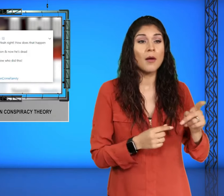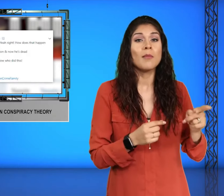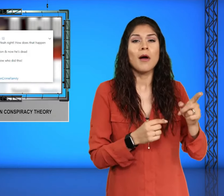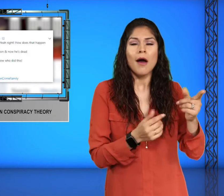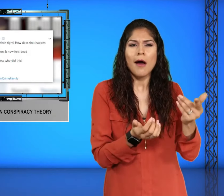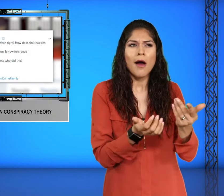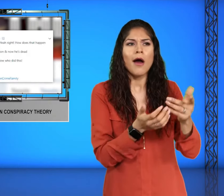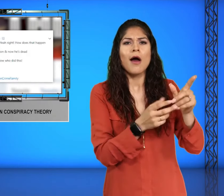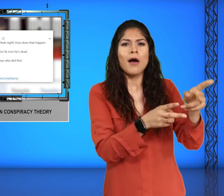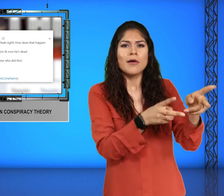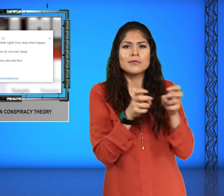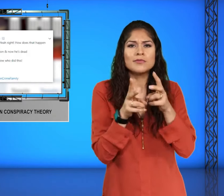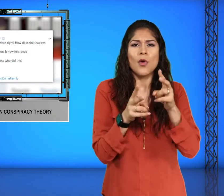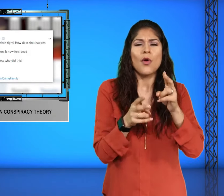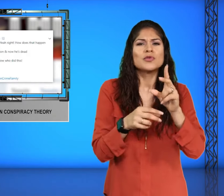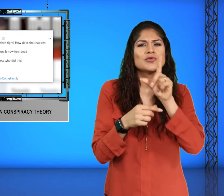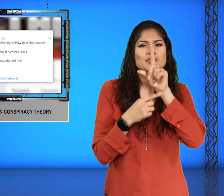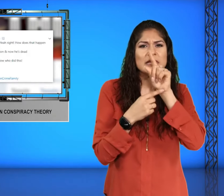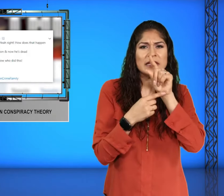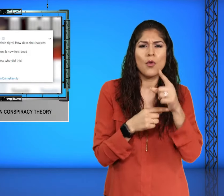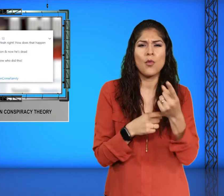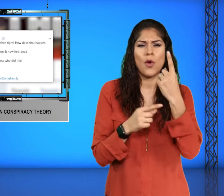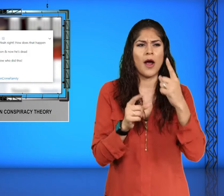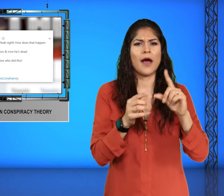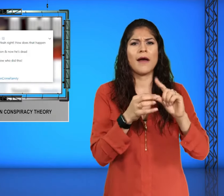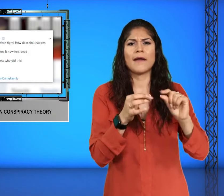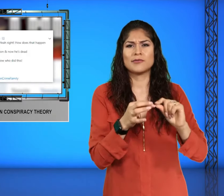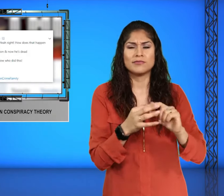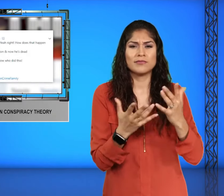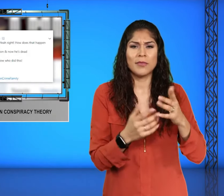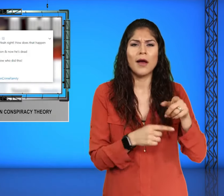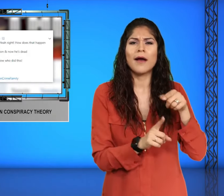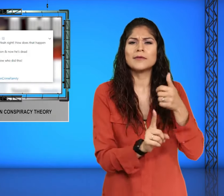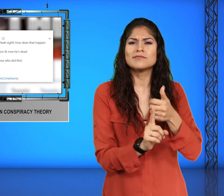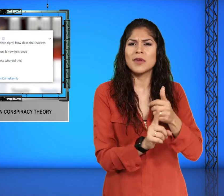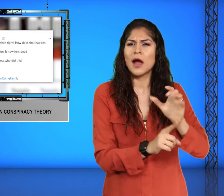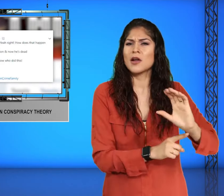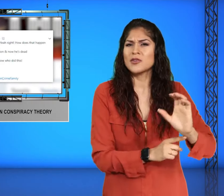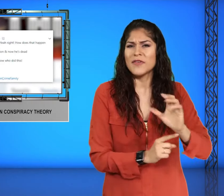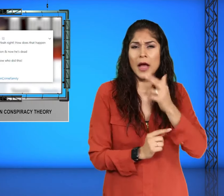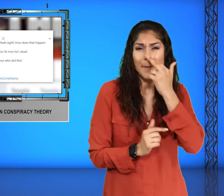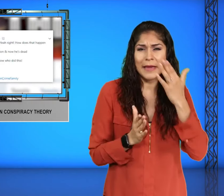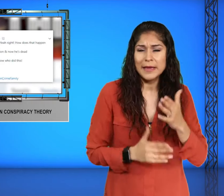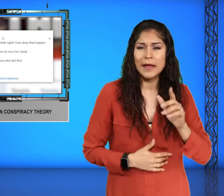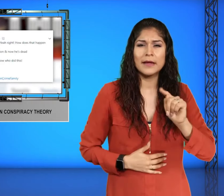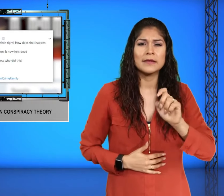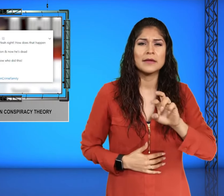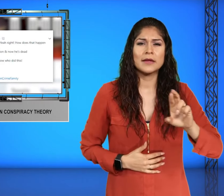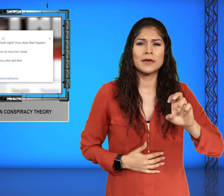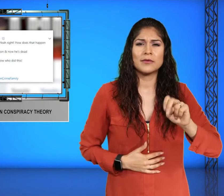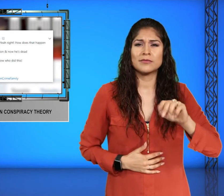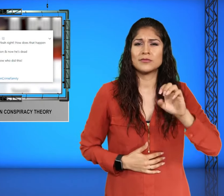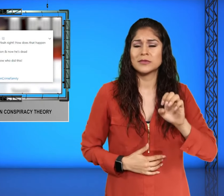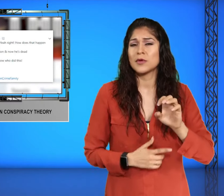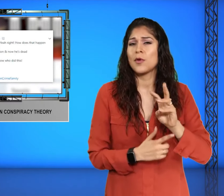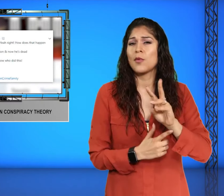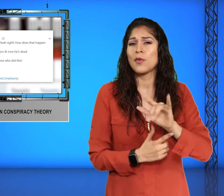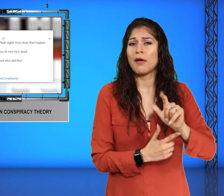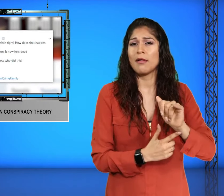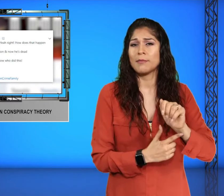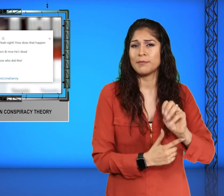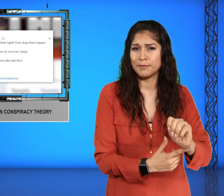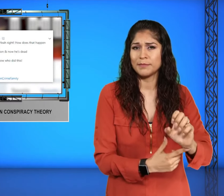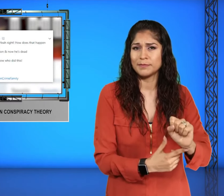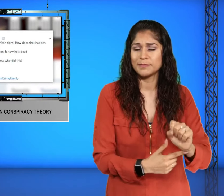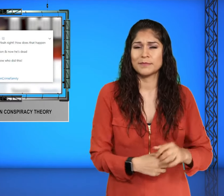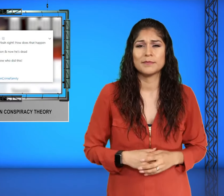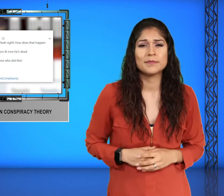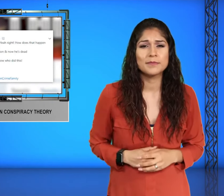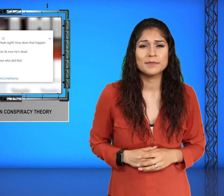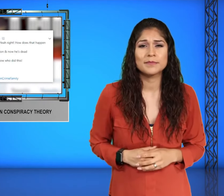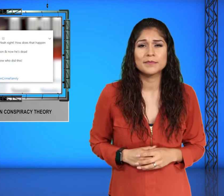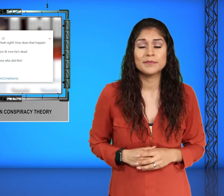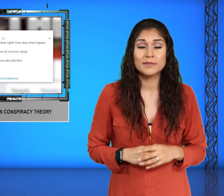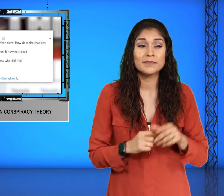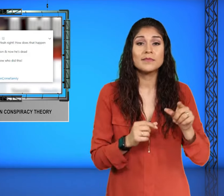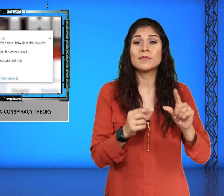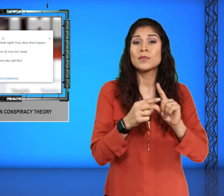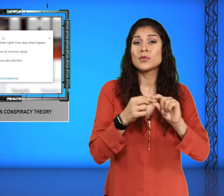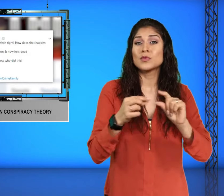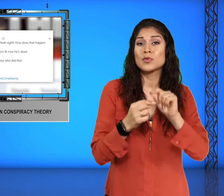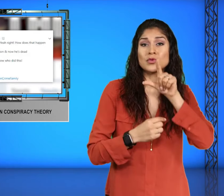Trump retweeted a tweet from conservative comedian Terrence Williams.